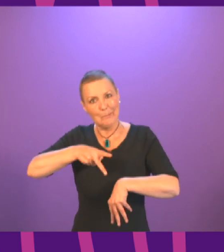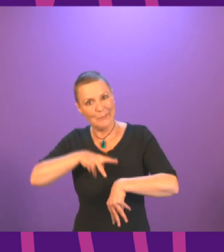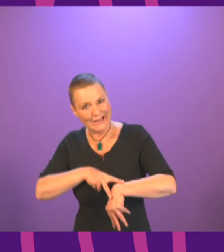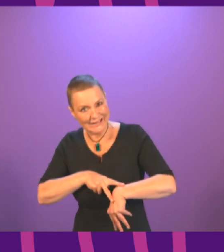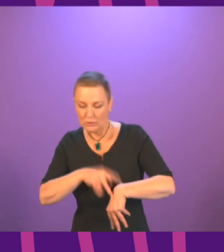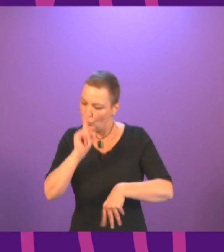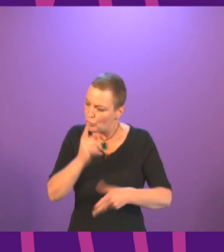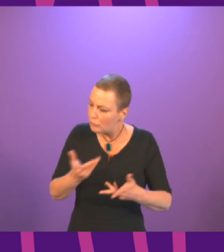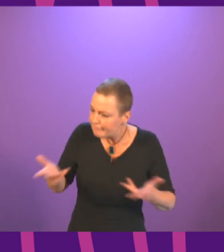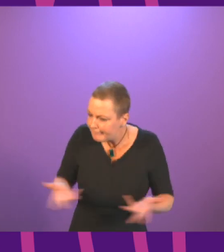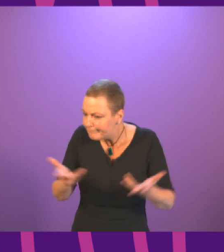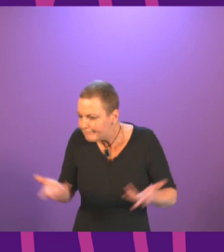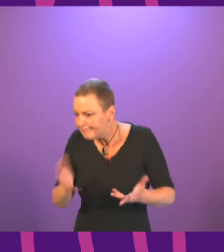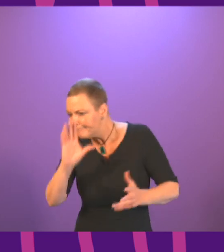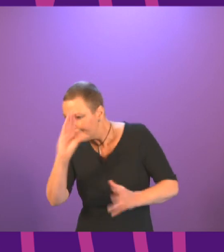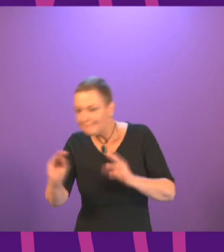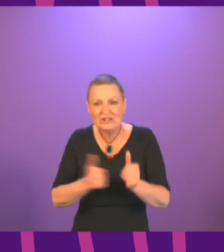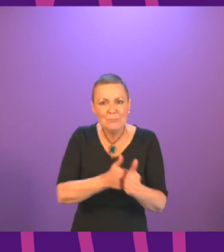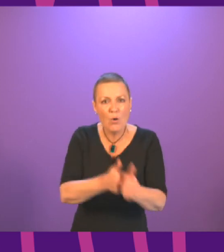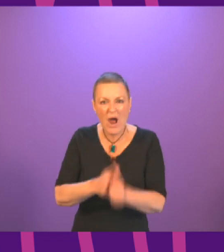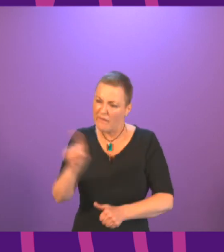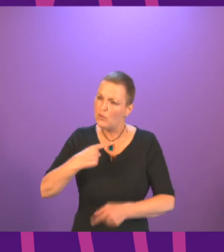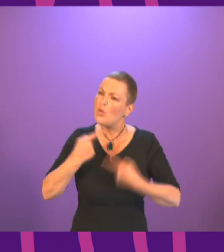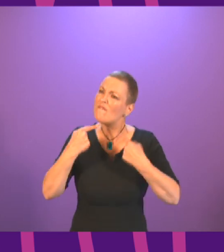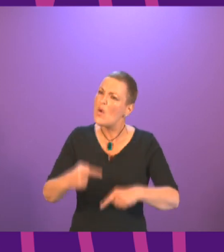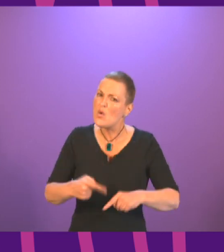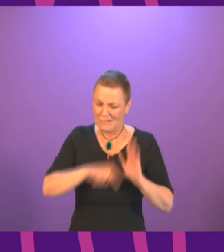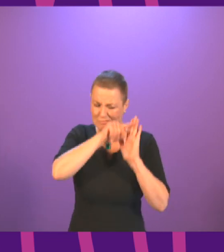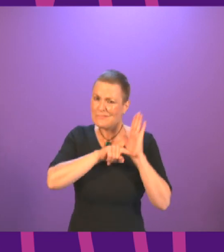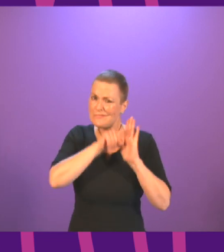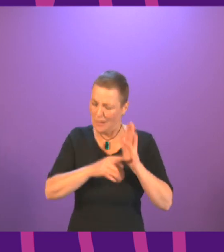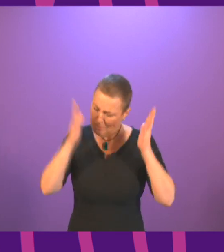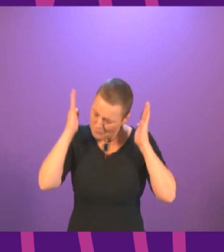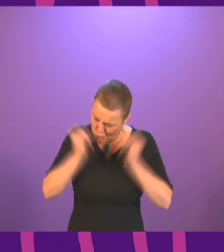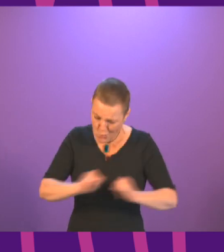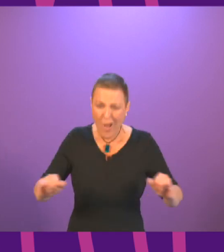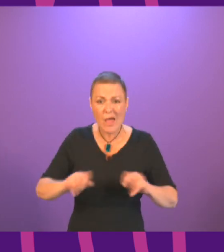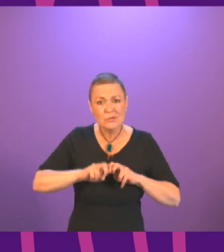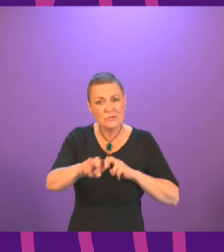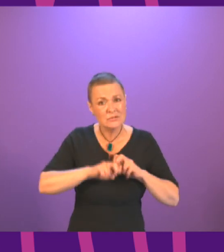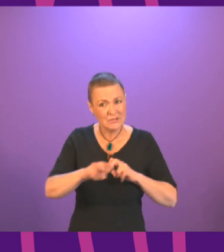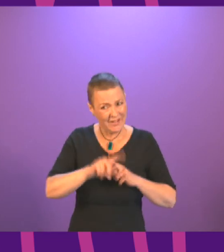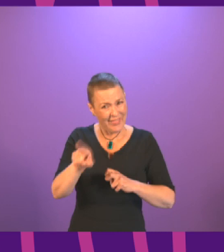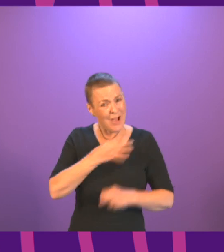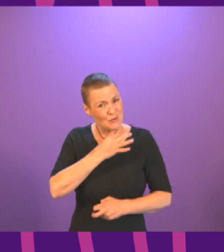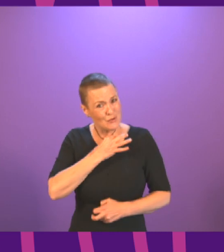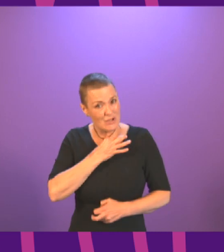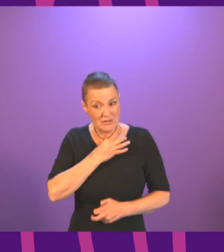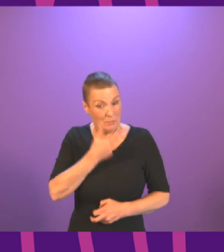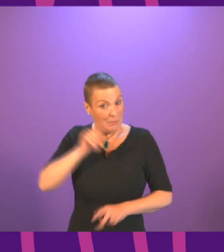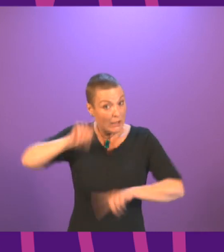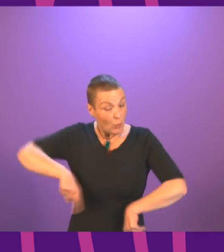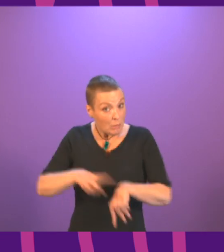but much-needed public support for the very measures that we should all be supporting?